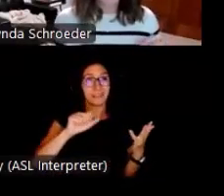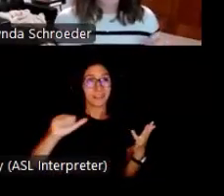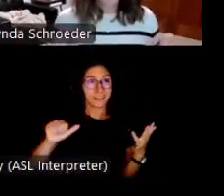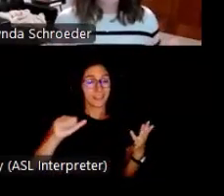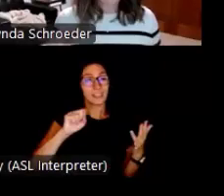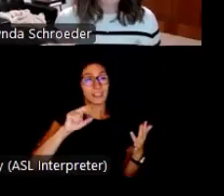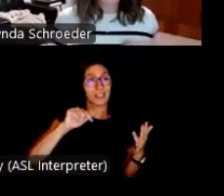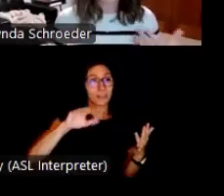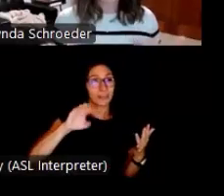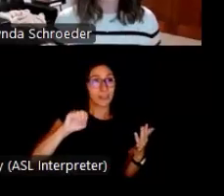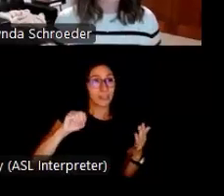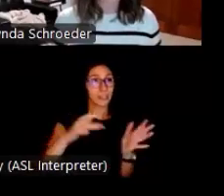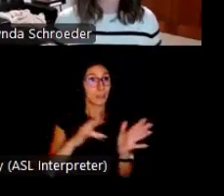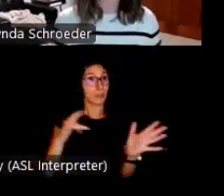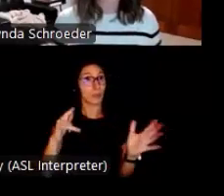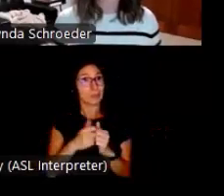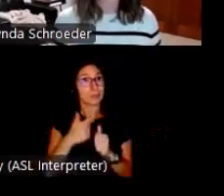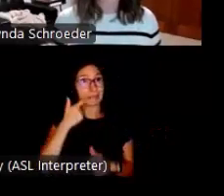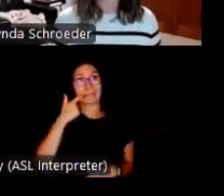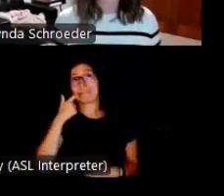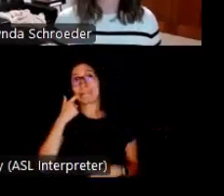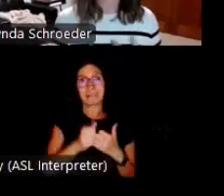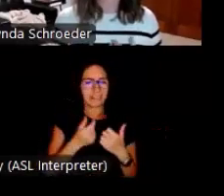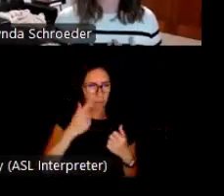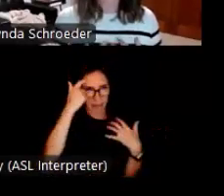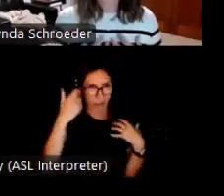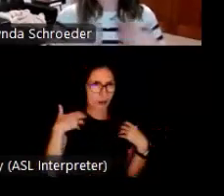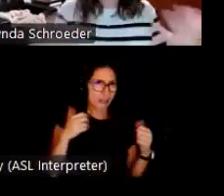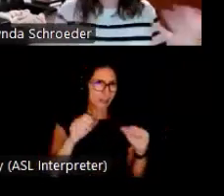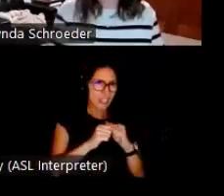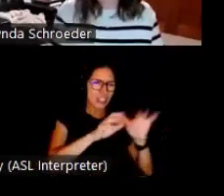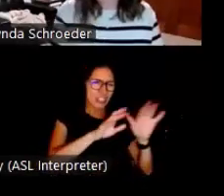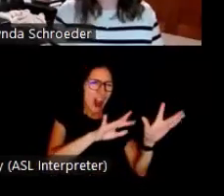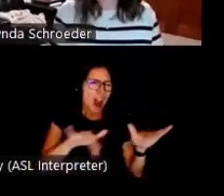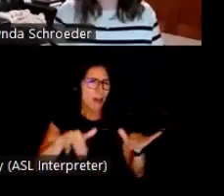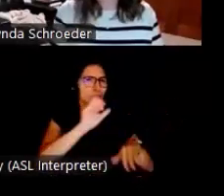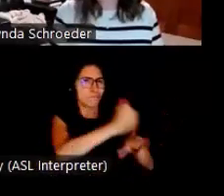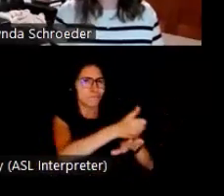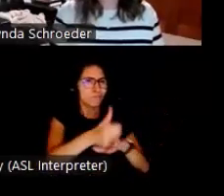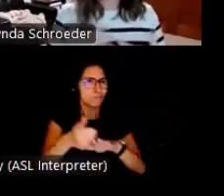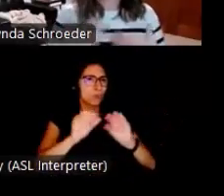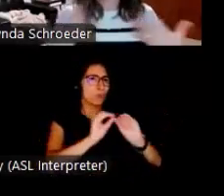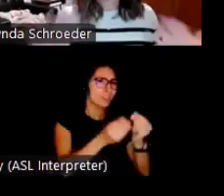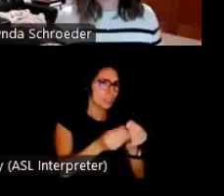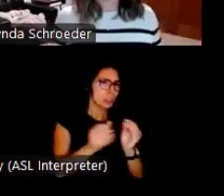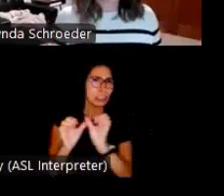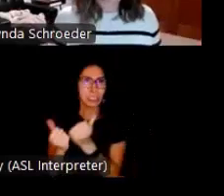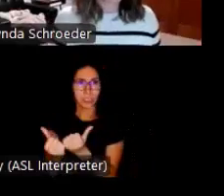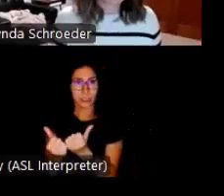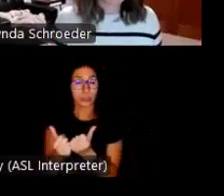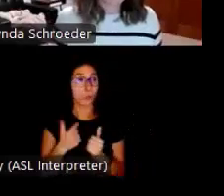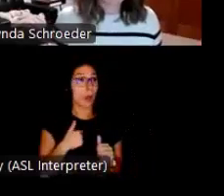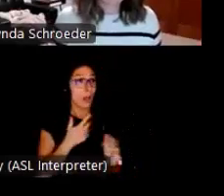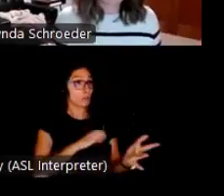And I reached out to these partners and basically said, here's my skill set, here's the area I'm interested in,